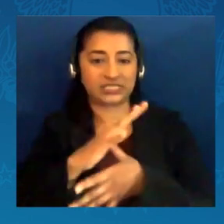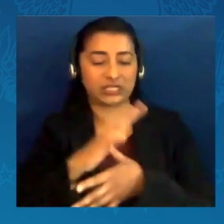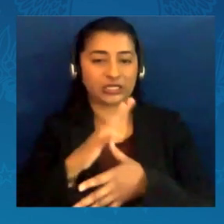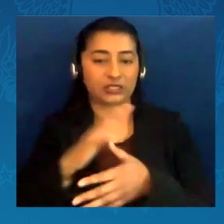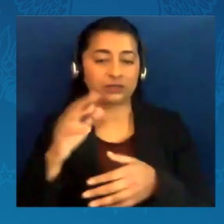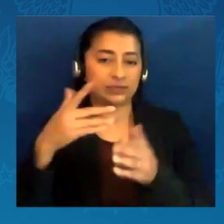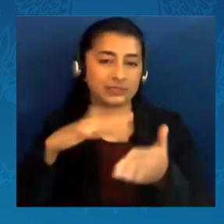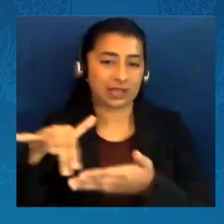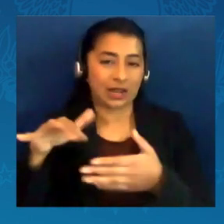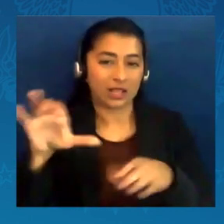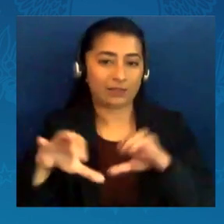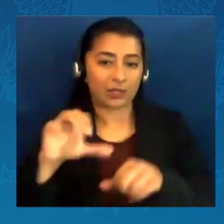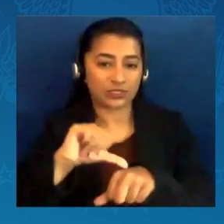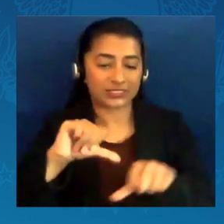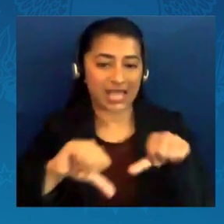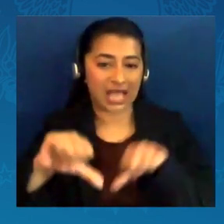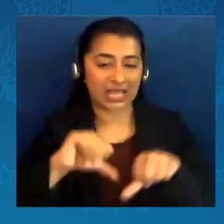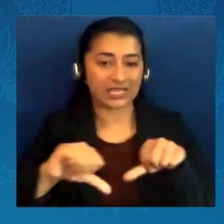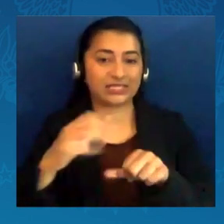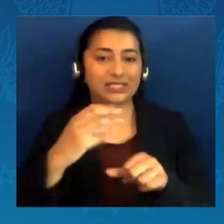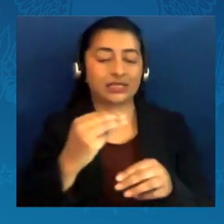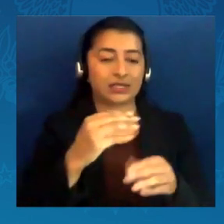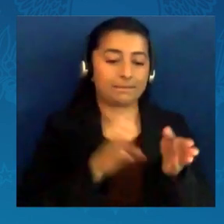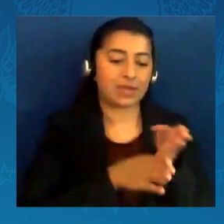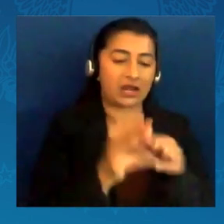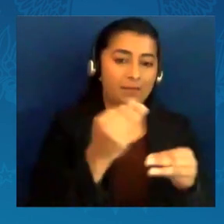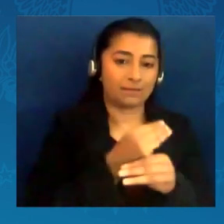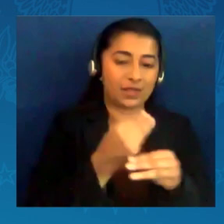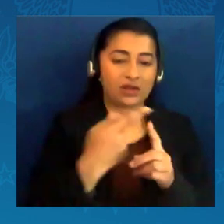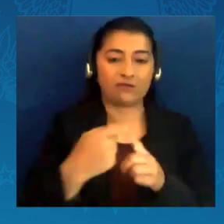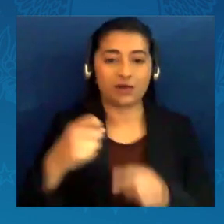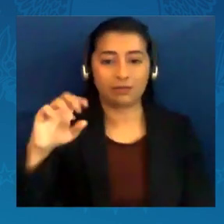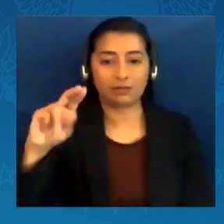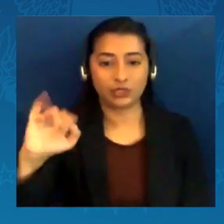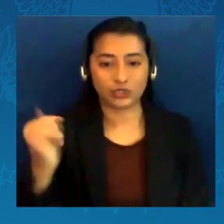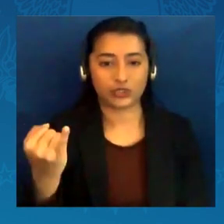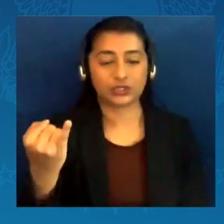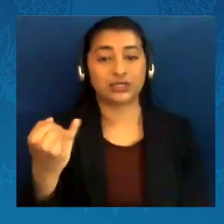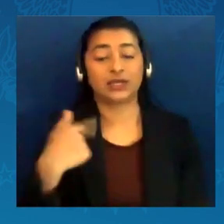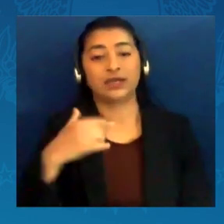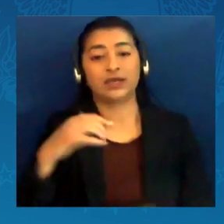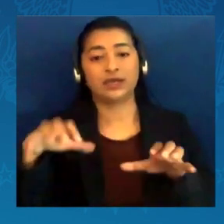New Jersey, and I have done past research with NASA working on science.